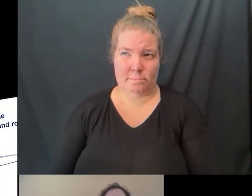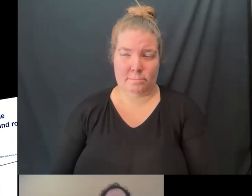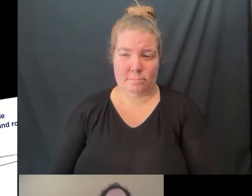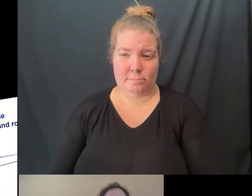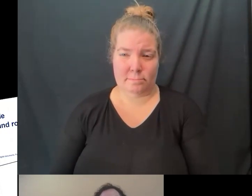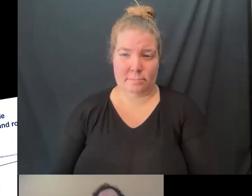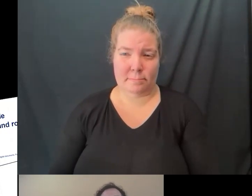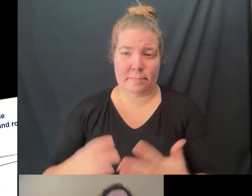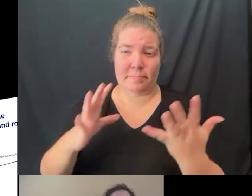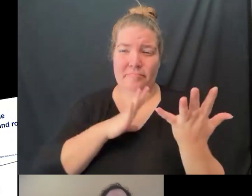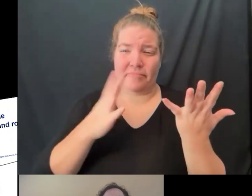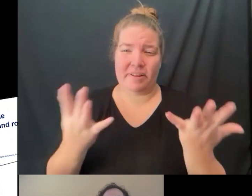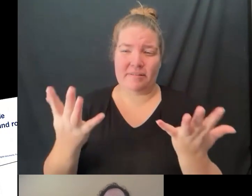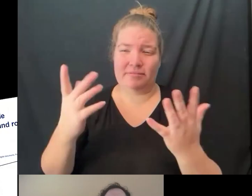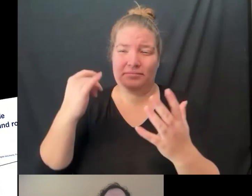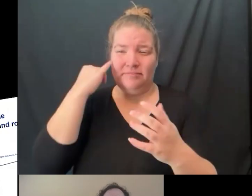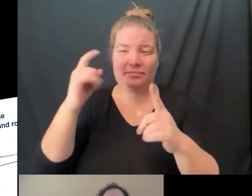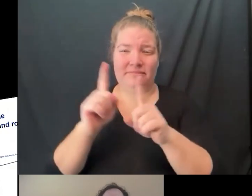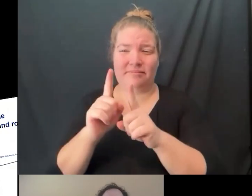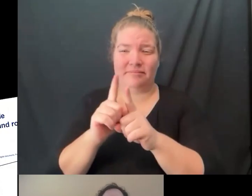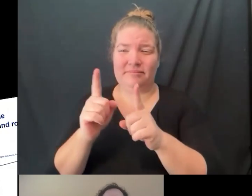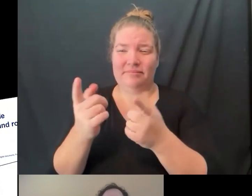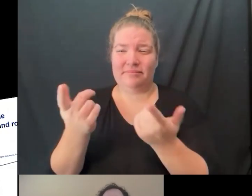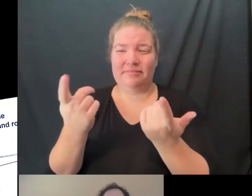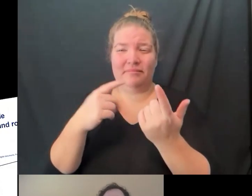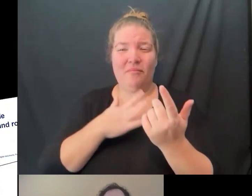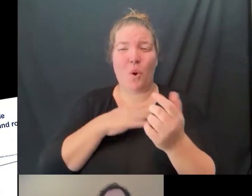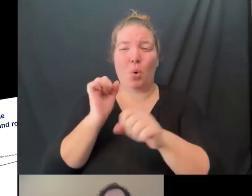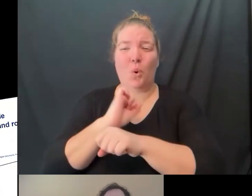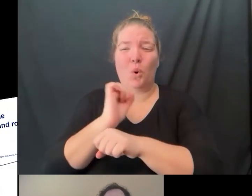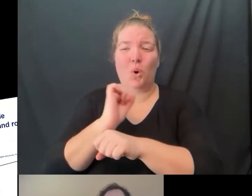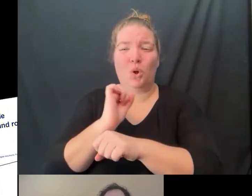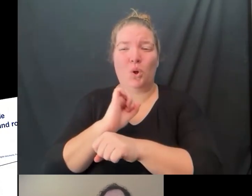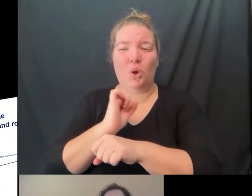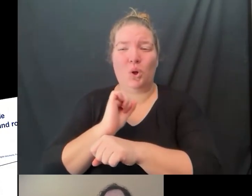and see if they're the right certifications for the situation and all. But it's just like if you took your car into a safety